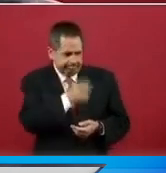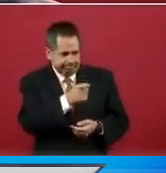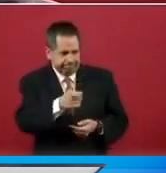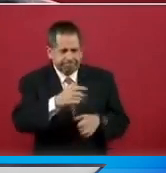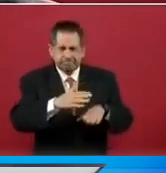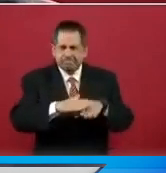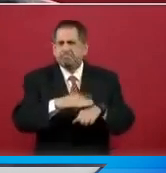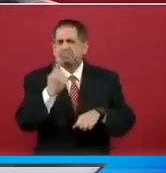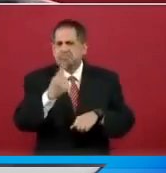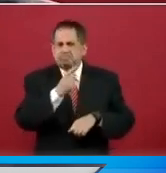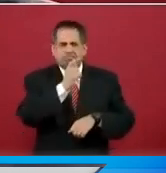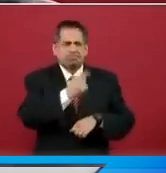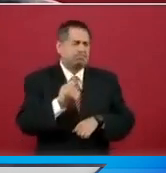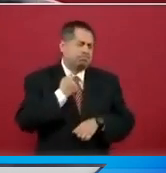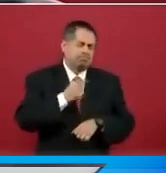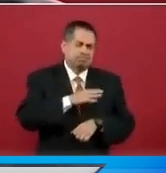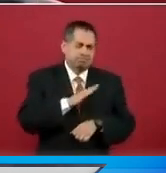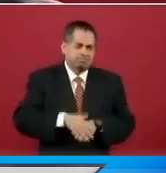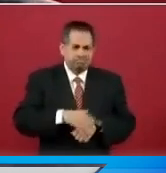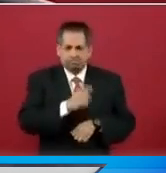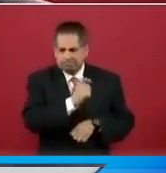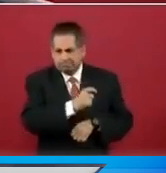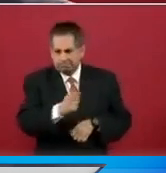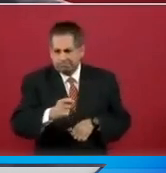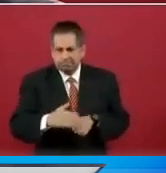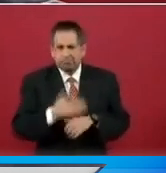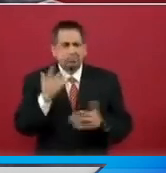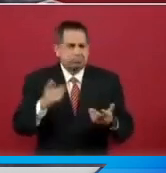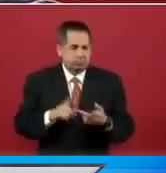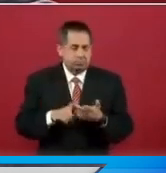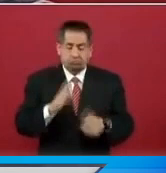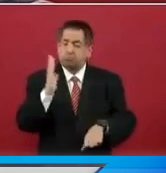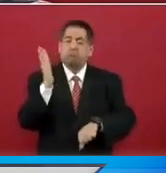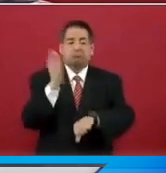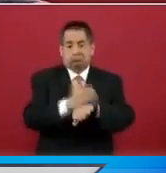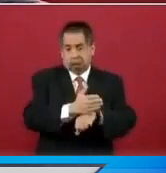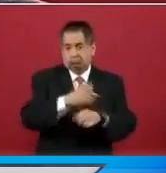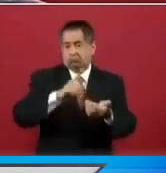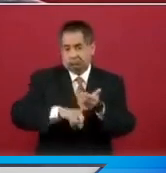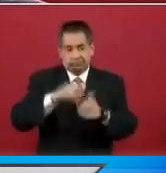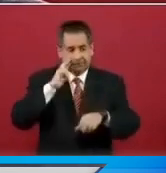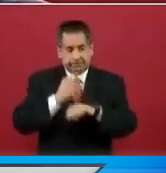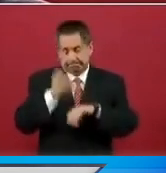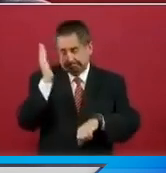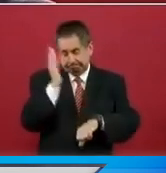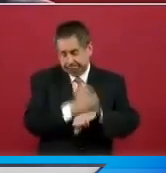the best way to resolve the differences is to ask the people the democratic method is that the citizens decide